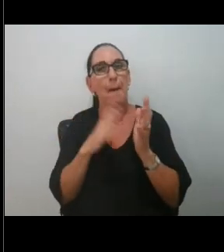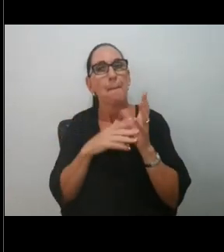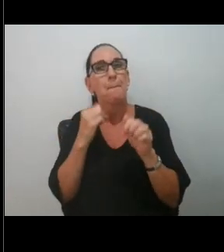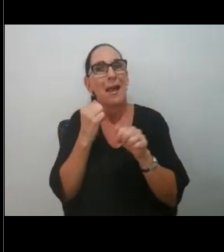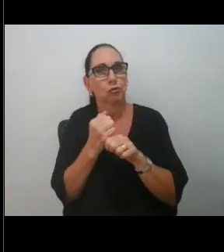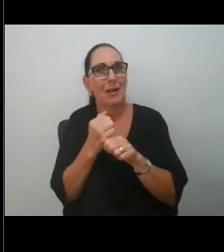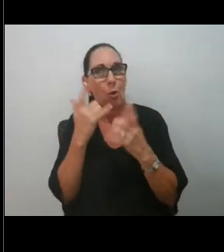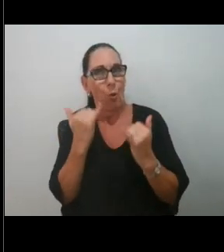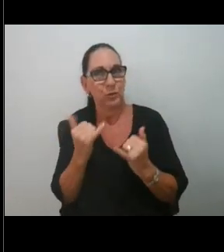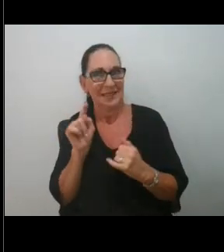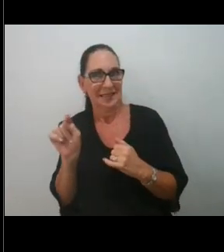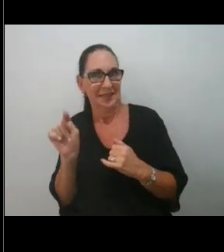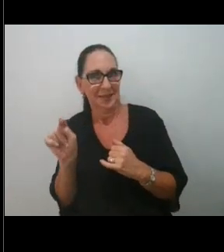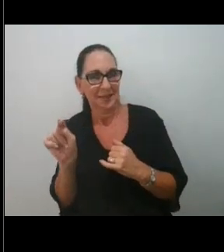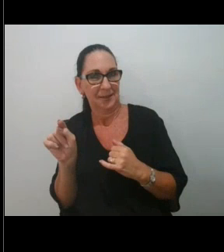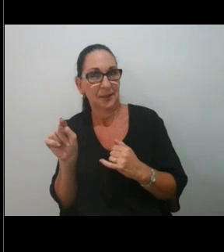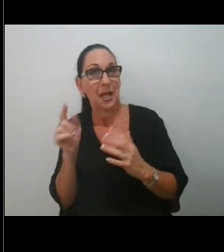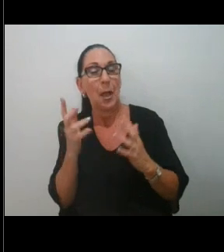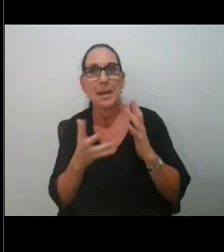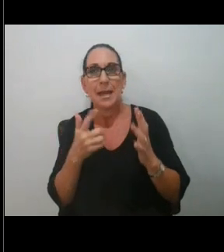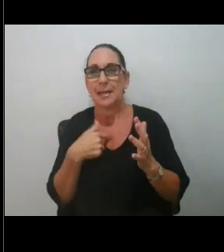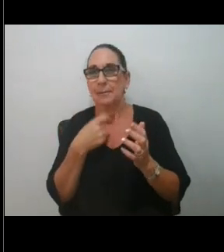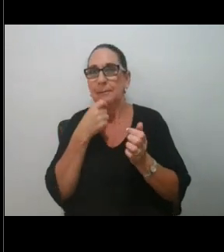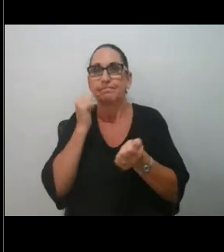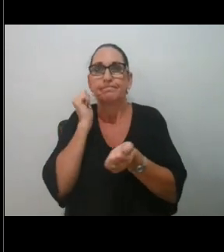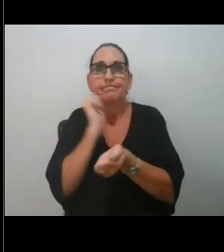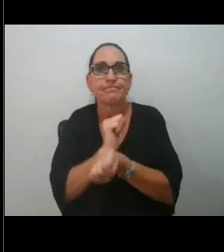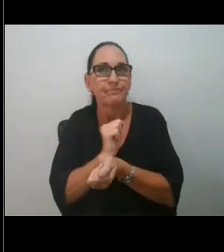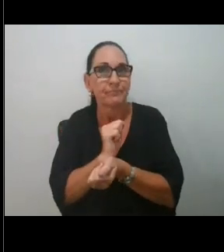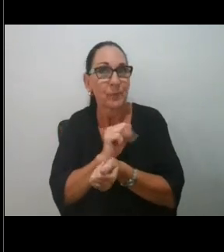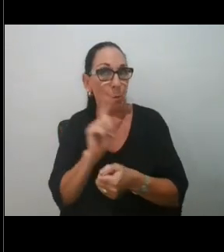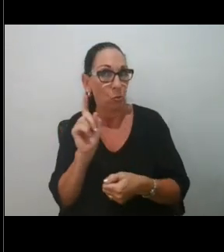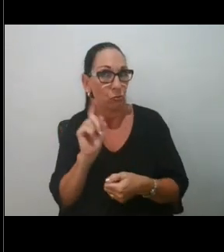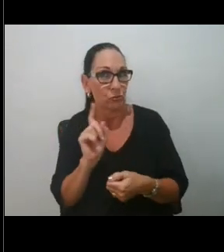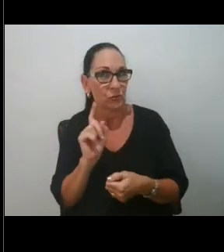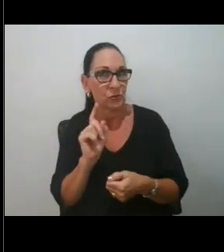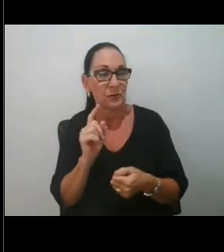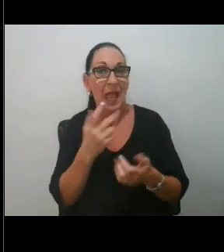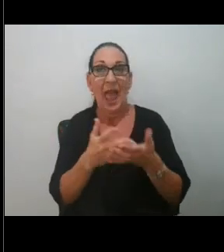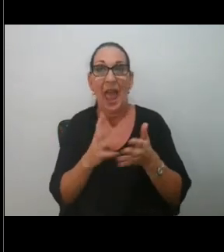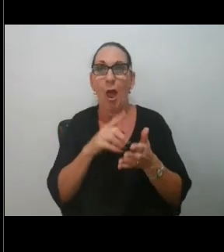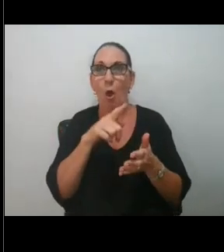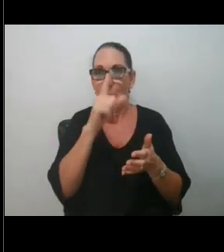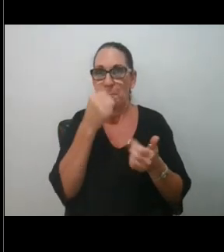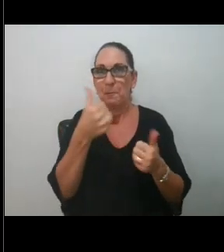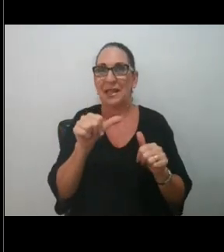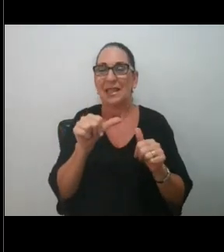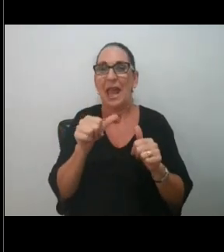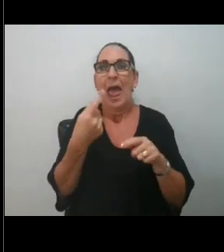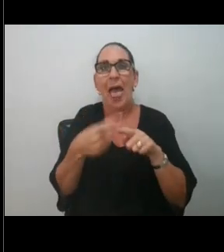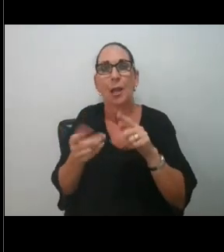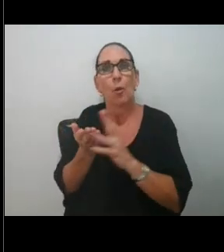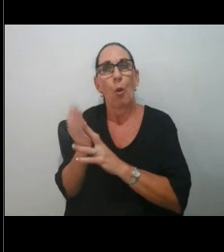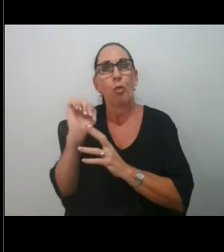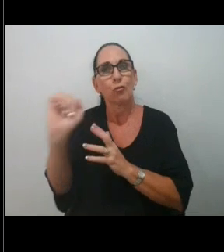guess the restrictions is that to be eligible for cc you must be living or intend to live in the